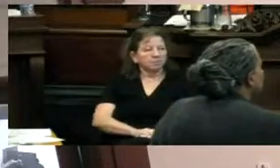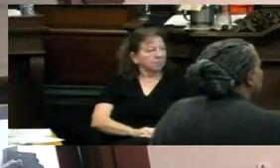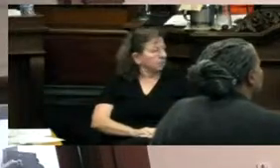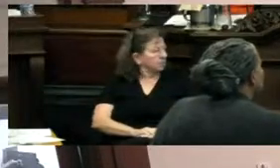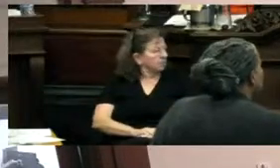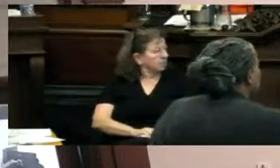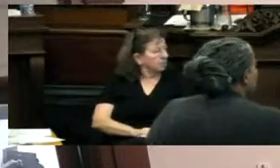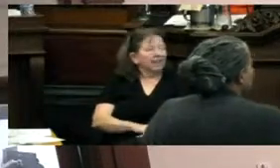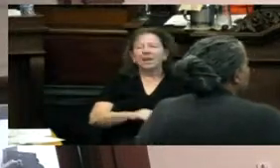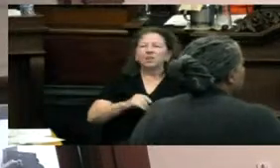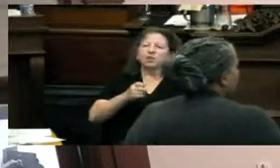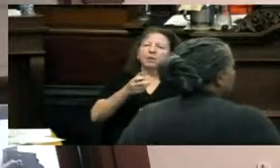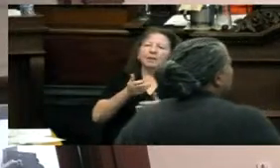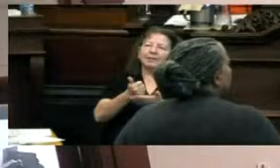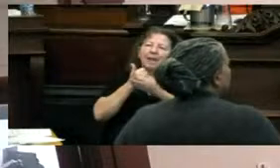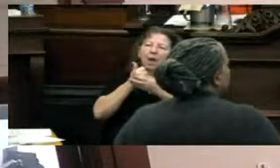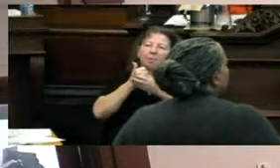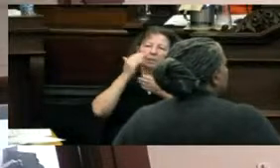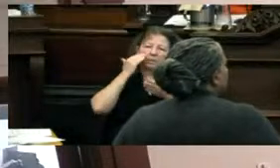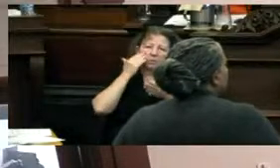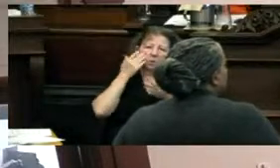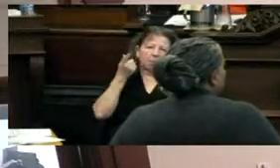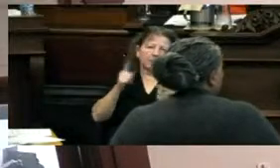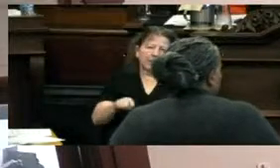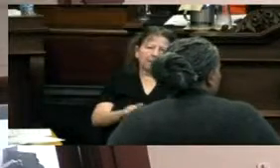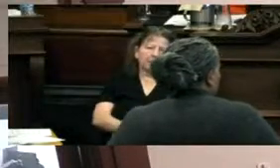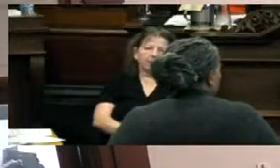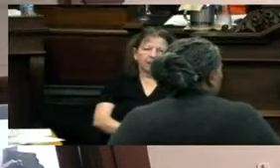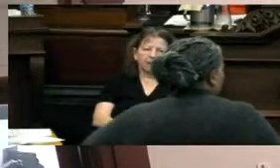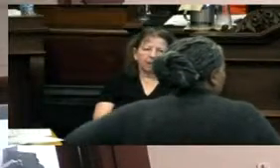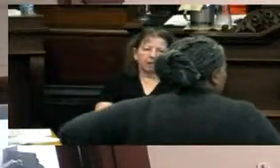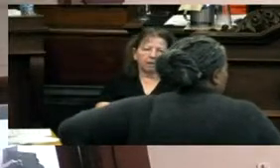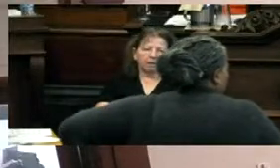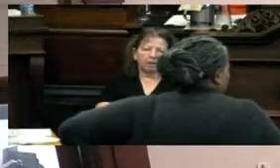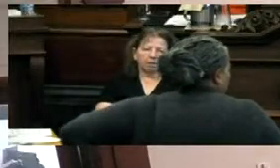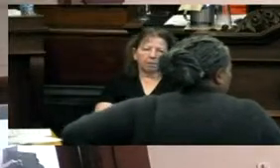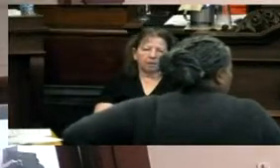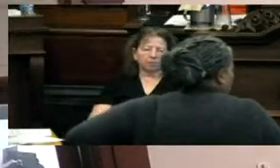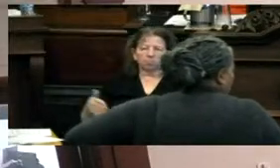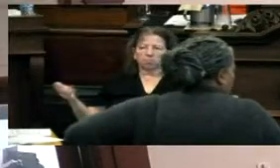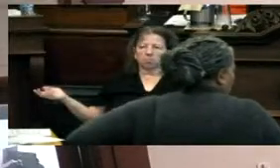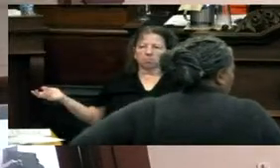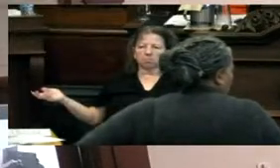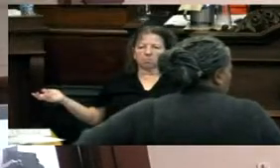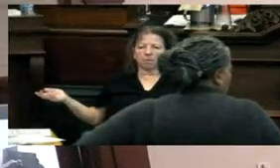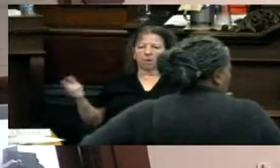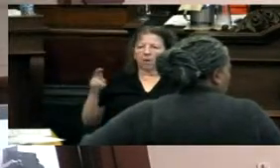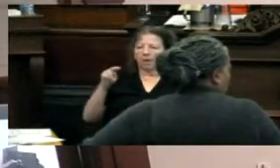been enamored with other things, but I could have definitely informed council at that point. Yeah, just just my apologies on